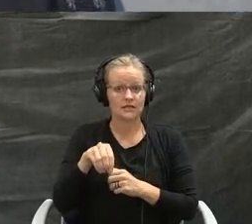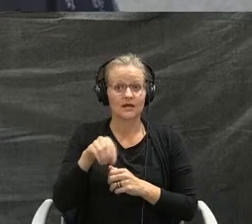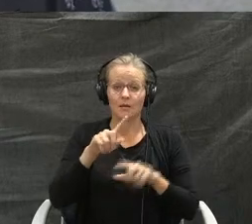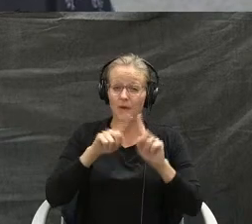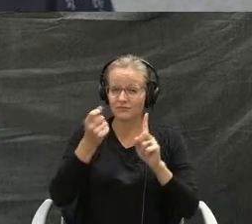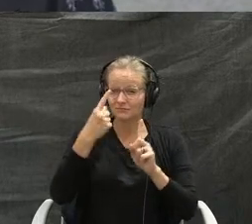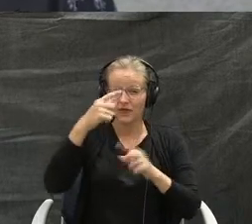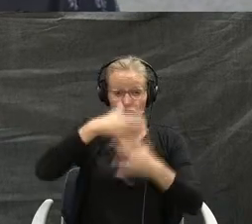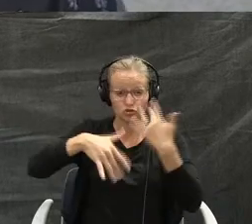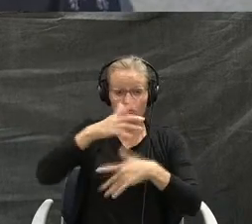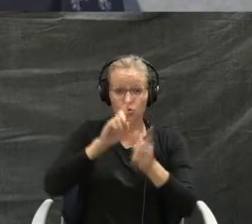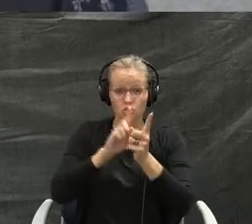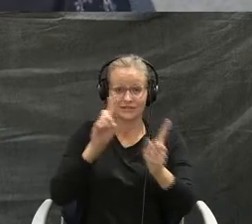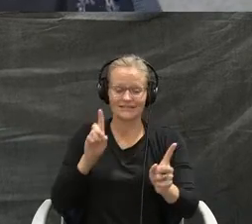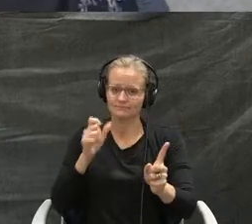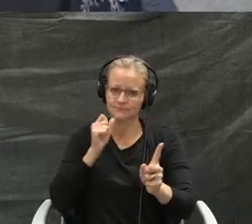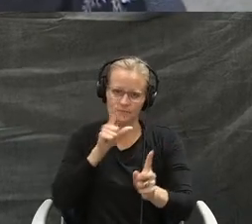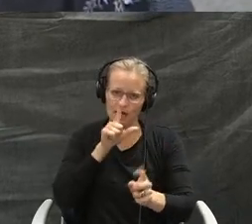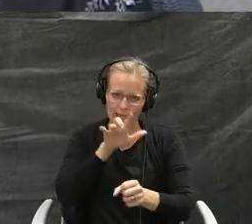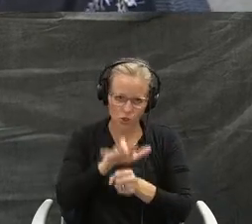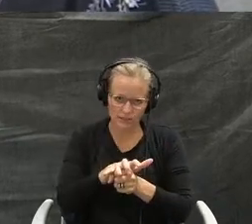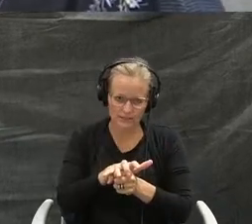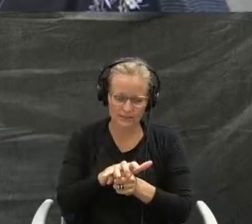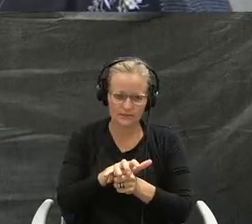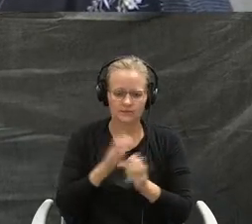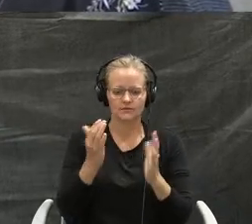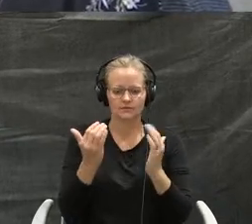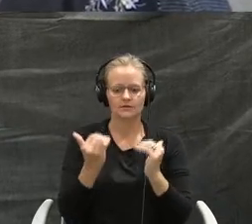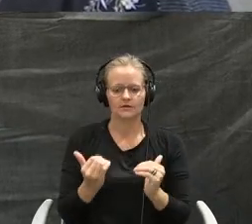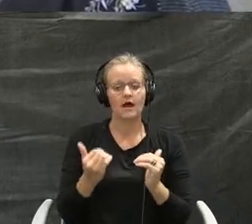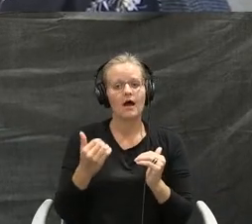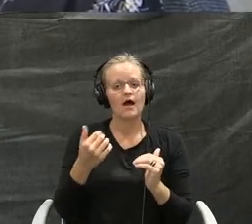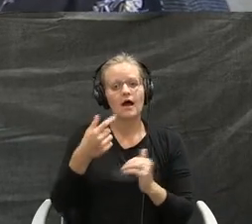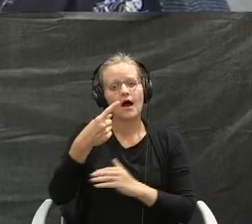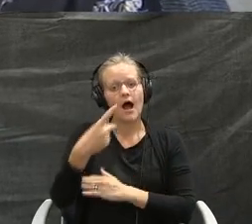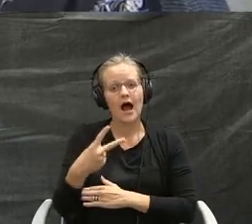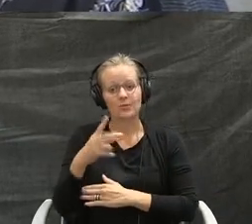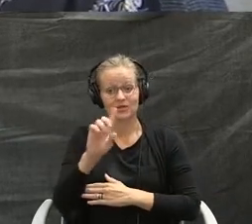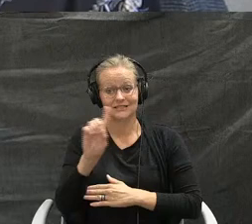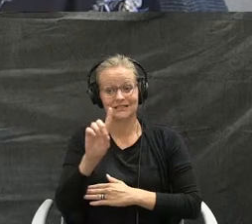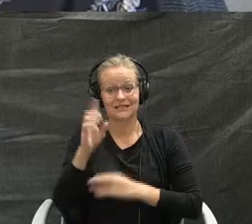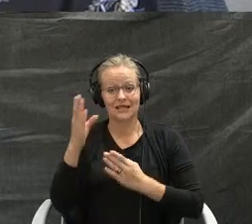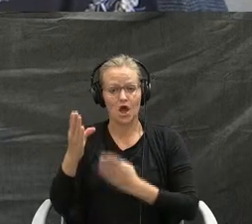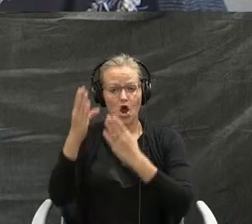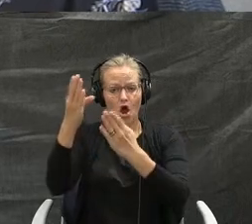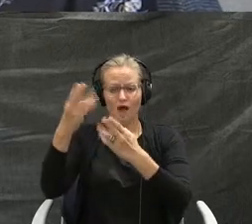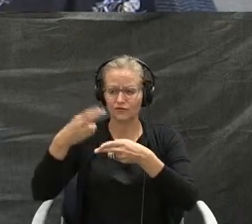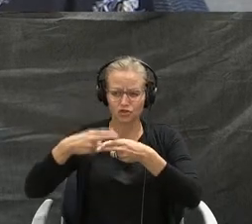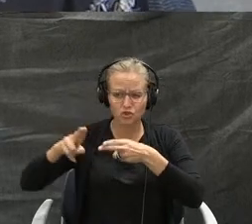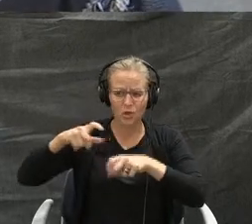#2 hybrid D offers in person times that are too short with barely anytime for cleaning in